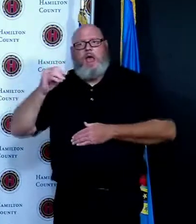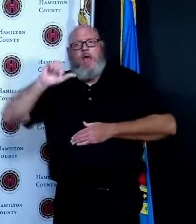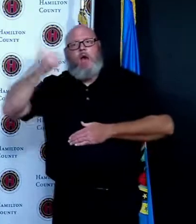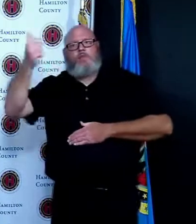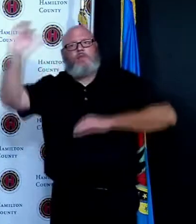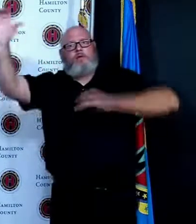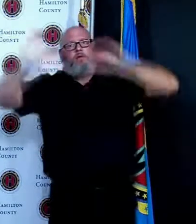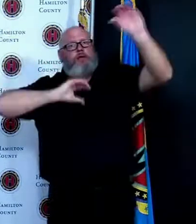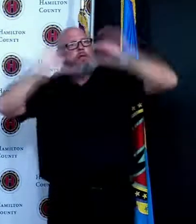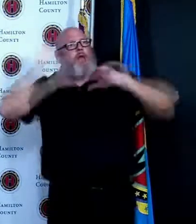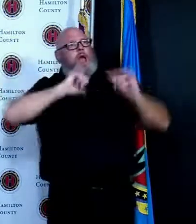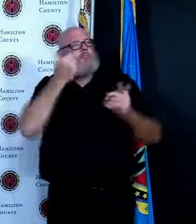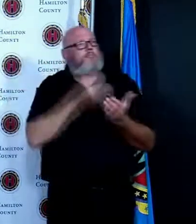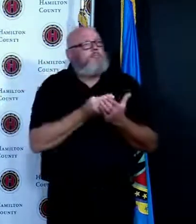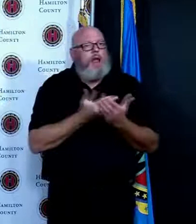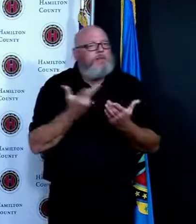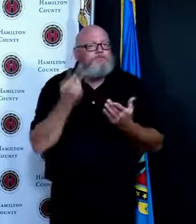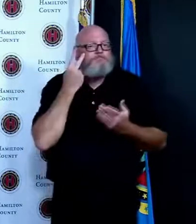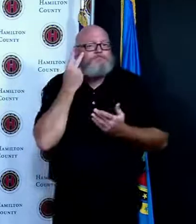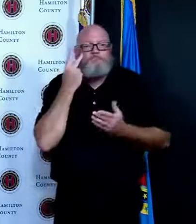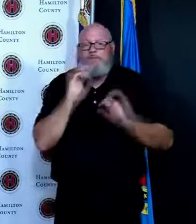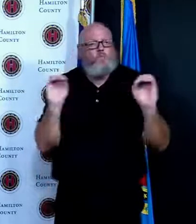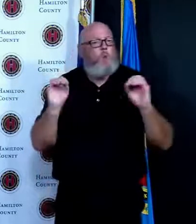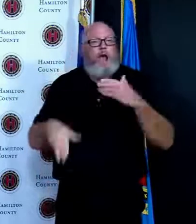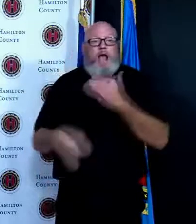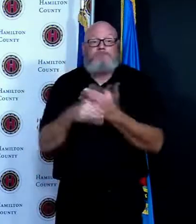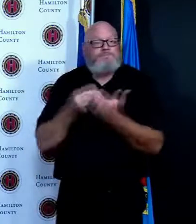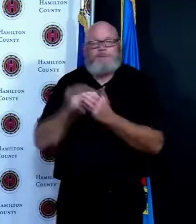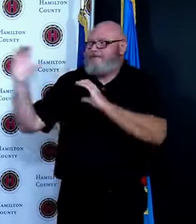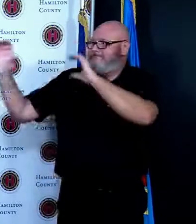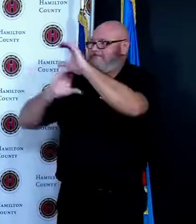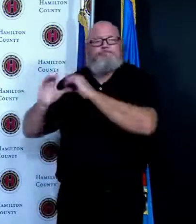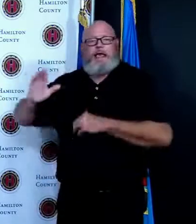the end of the year we're hopeful that it would because it would provide more resources and a